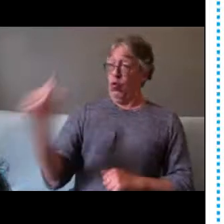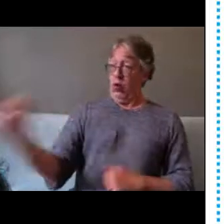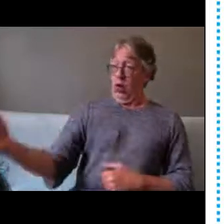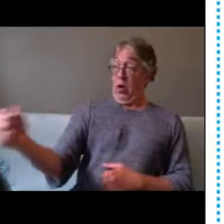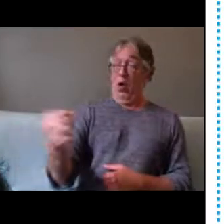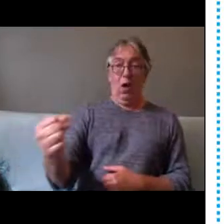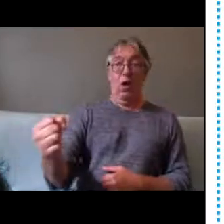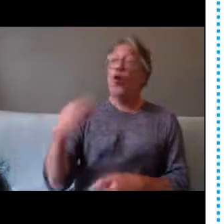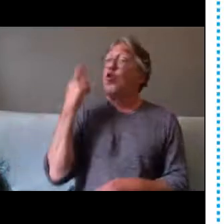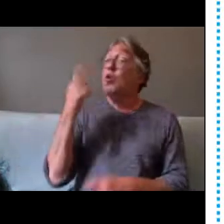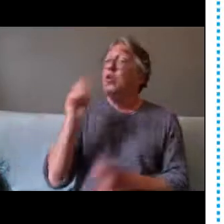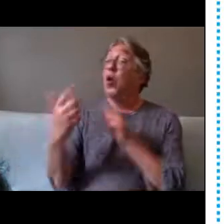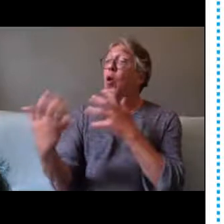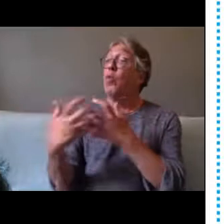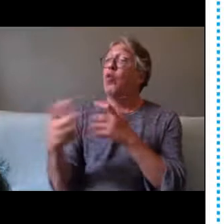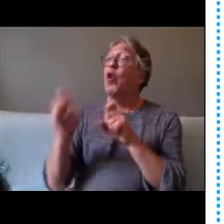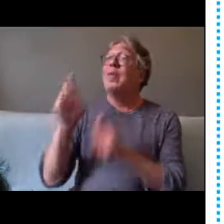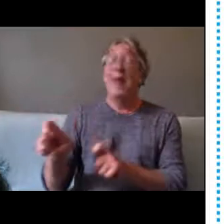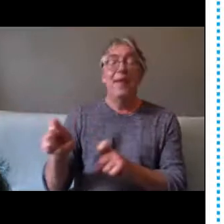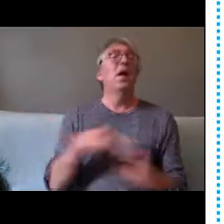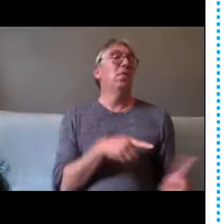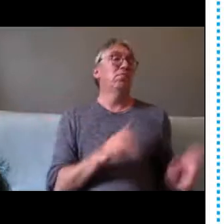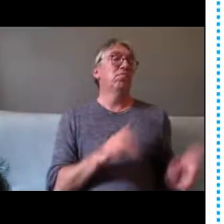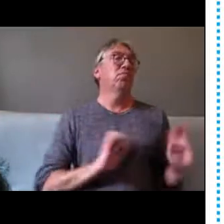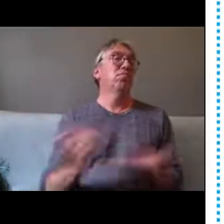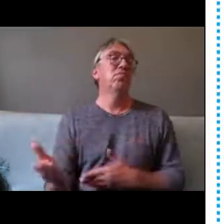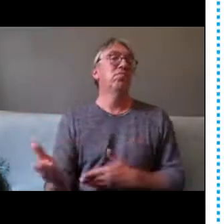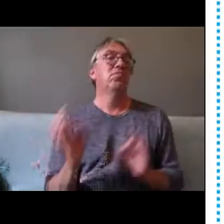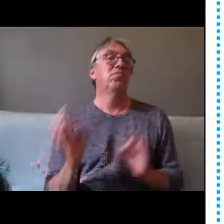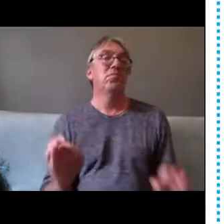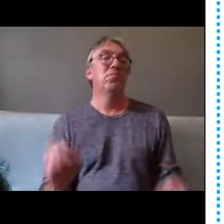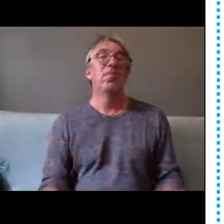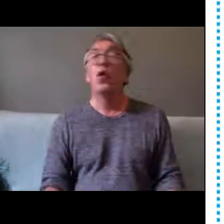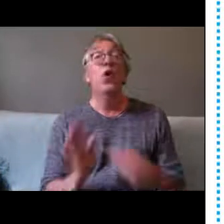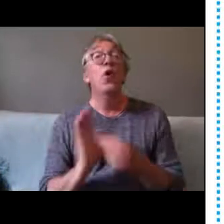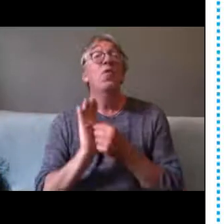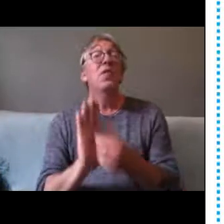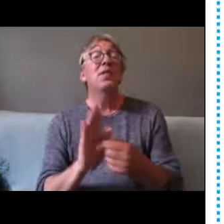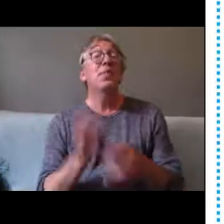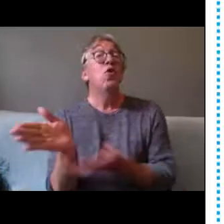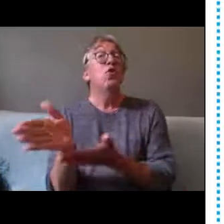Some persons with hearing impairment got sign language interpreters,